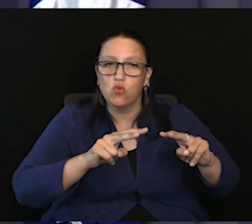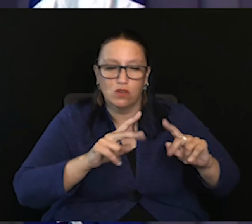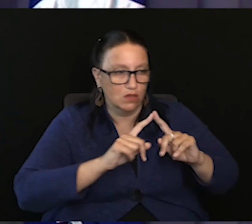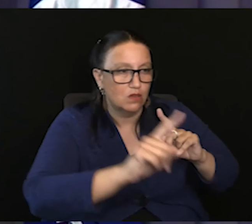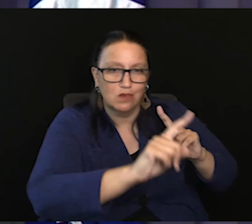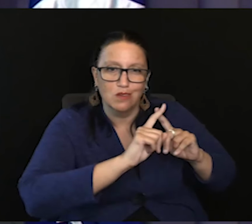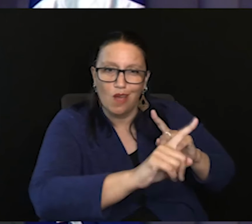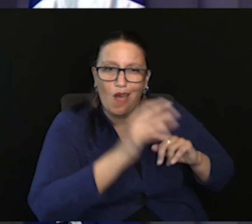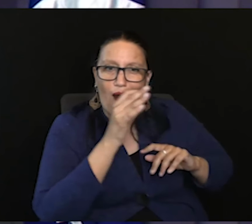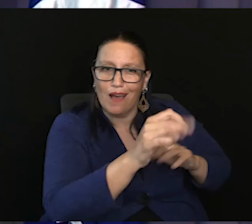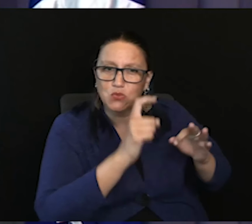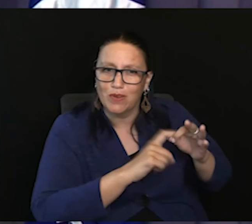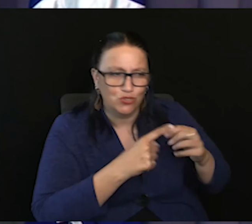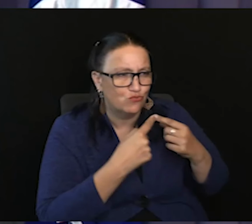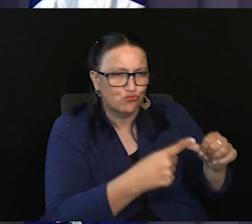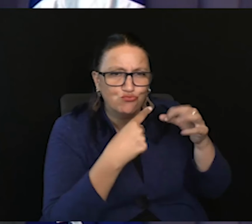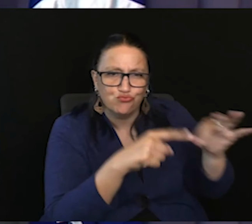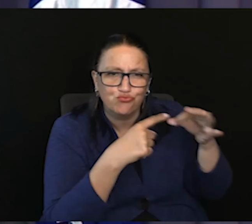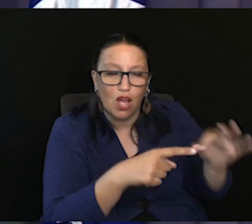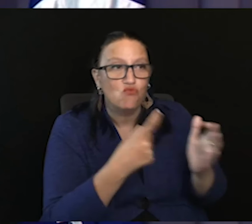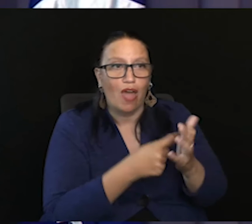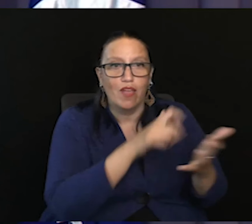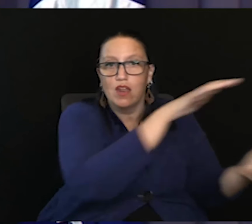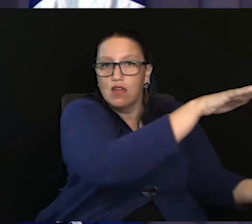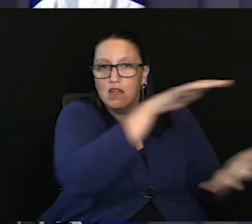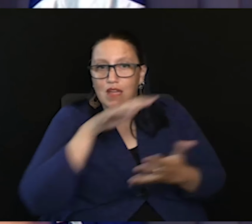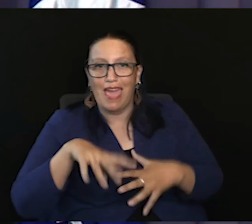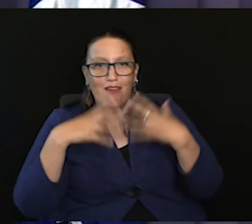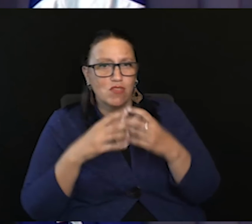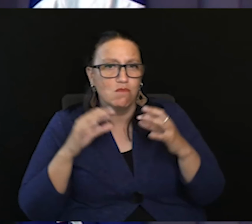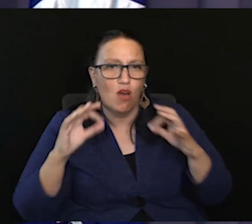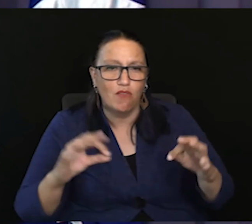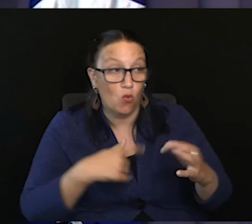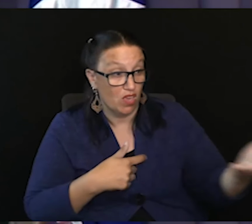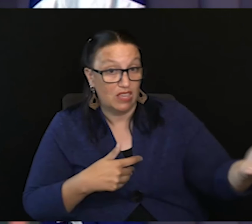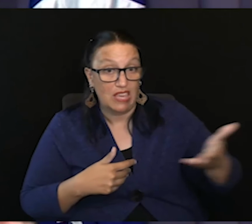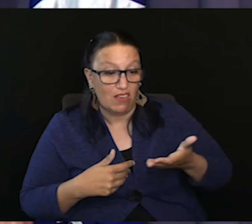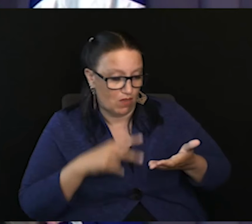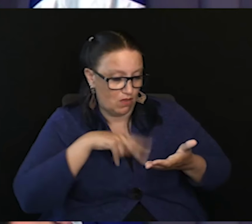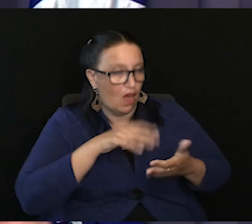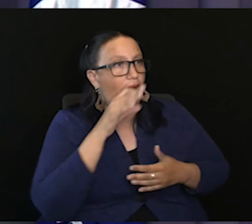We go back and forwards to a company with questions rather than waiting for everything to be submitted to us picture-perfect complete.